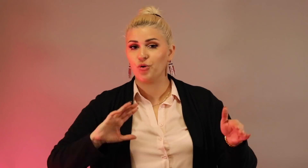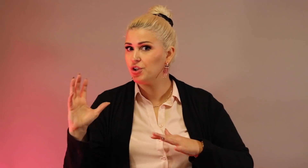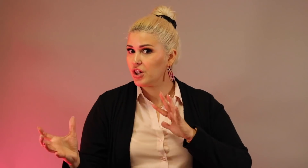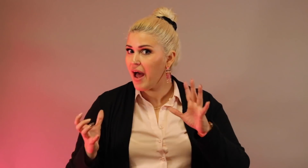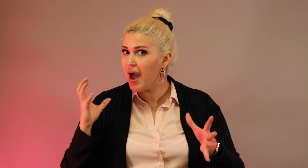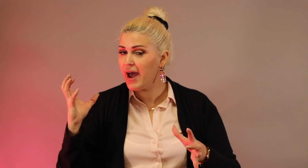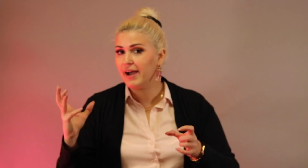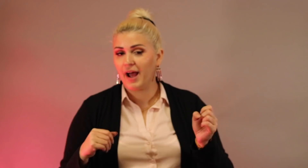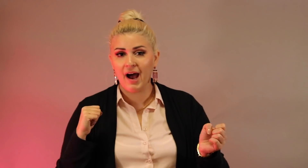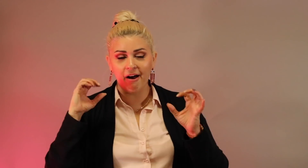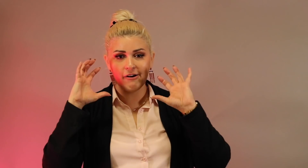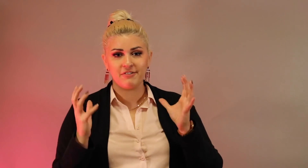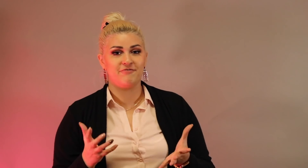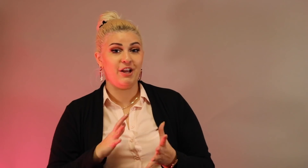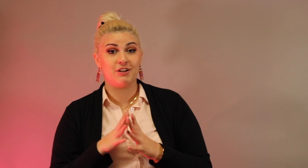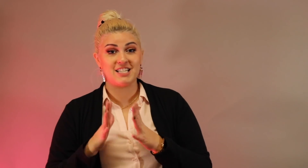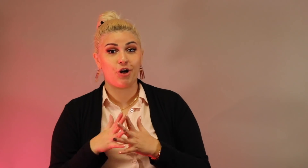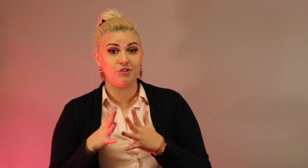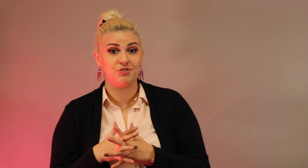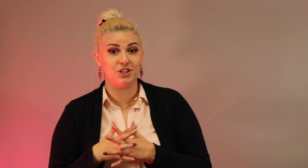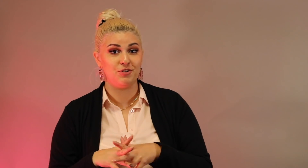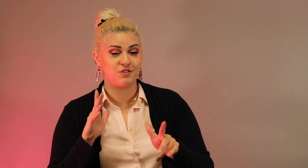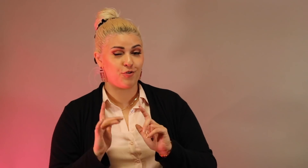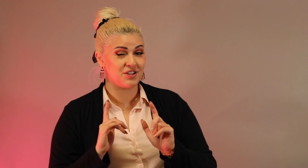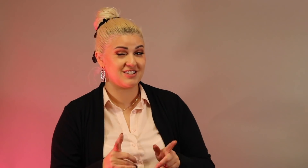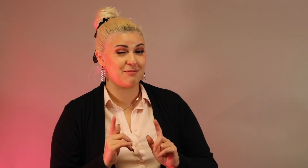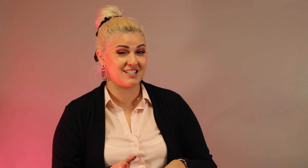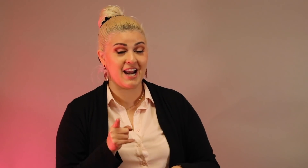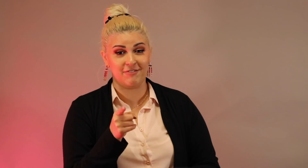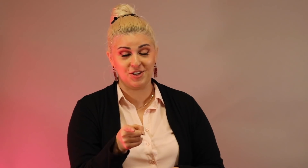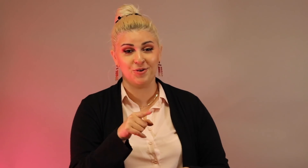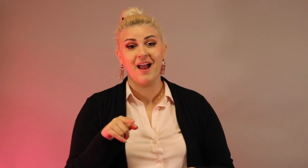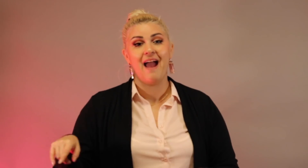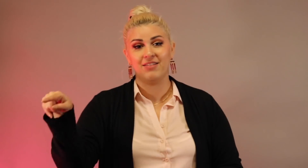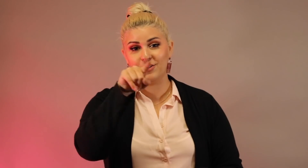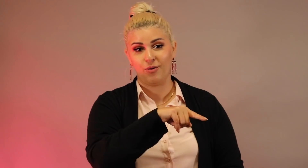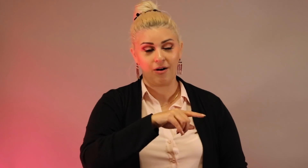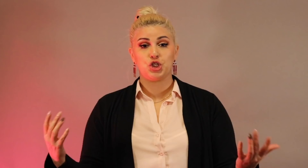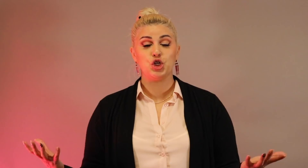So lot of different scenarios you can use for the same sign of you and then you all.